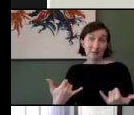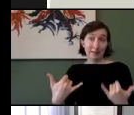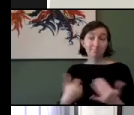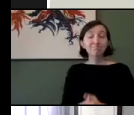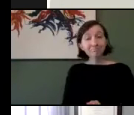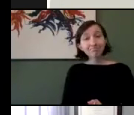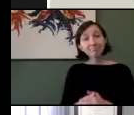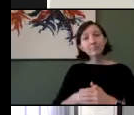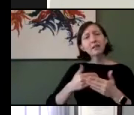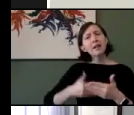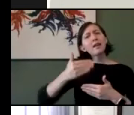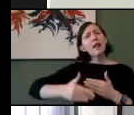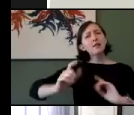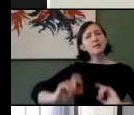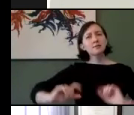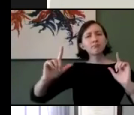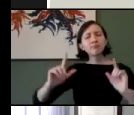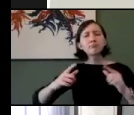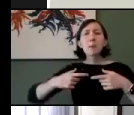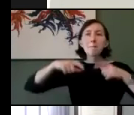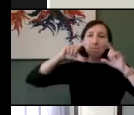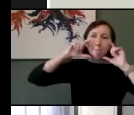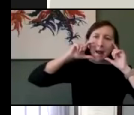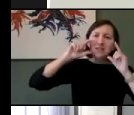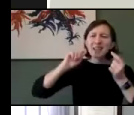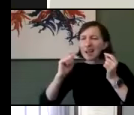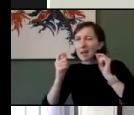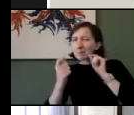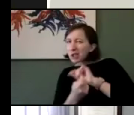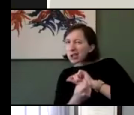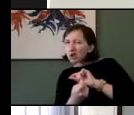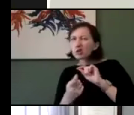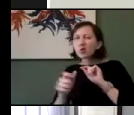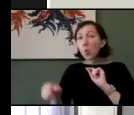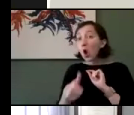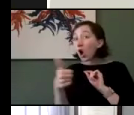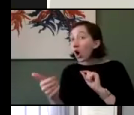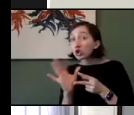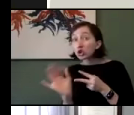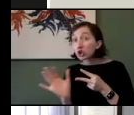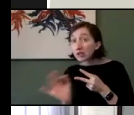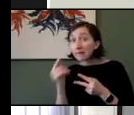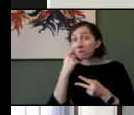where we talk about masks and adaptations and alternatives